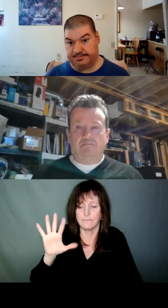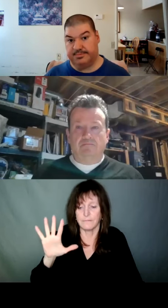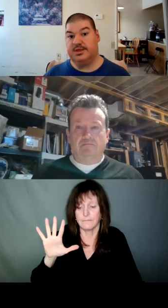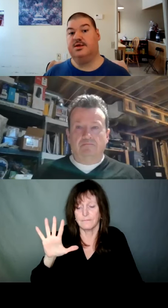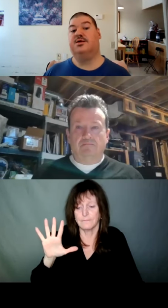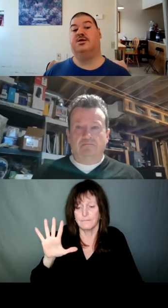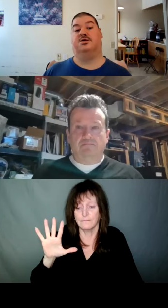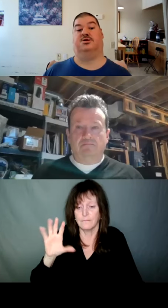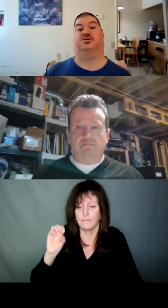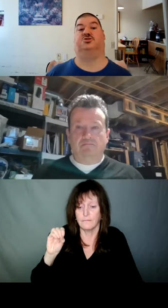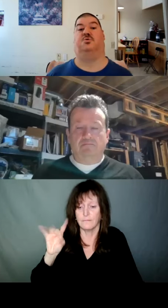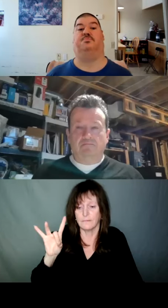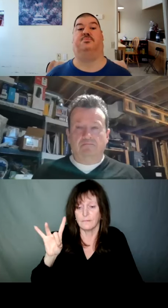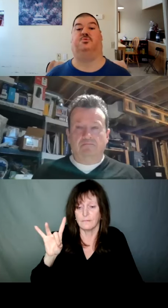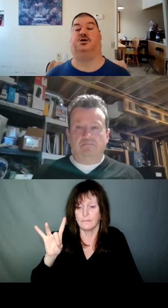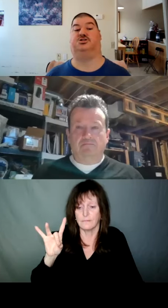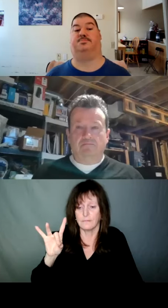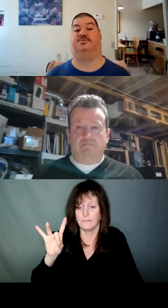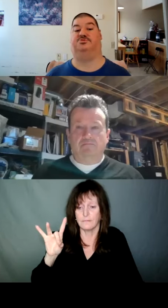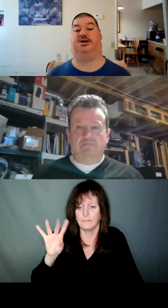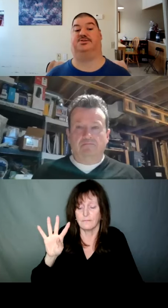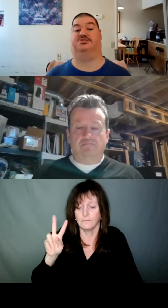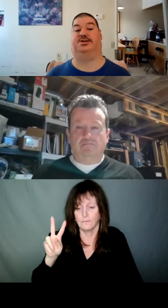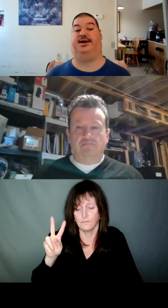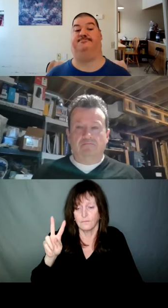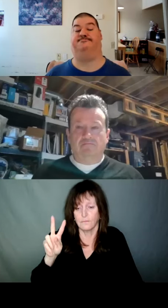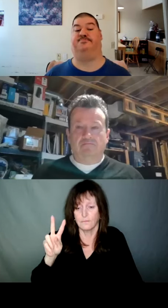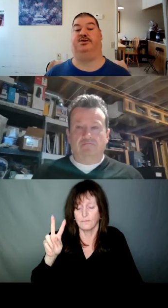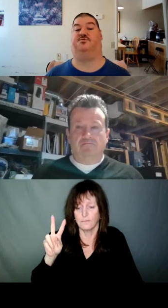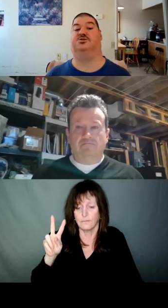contact number is 905-895-0842 .